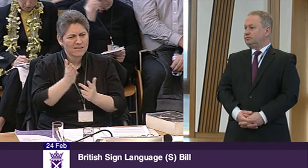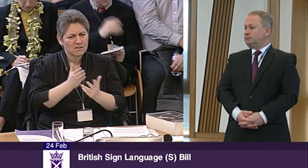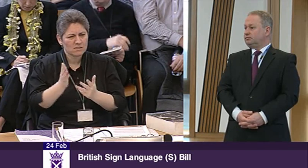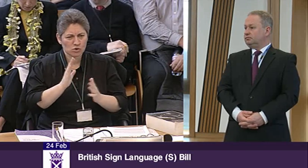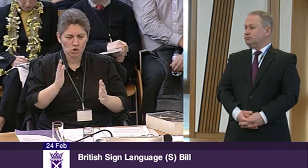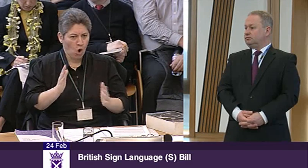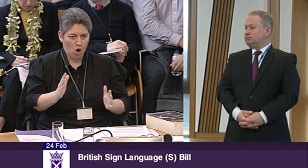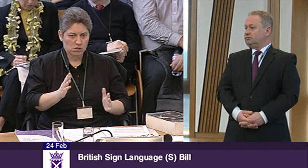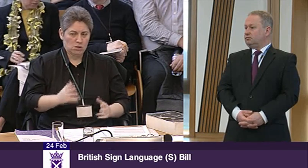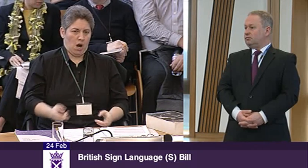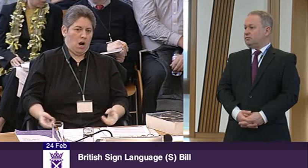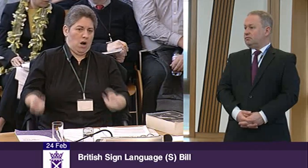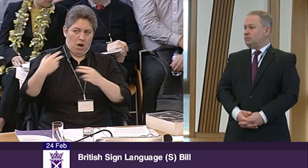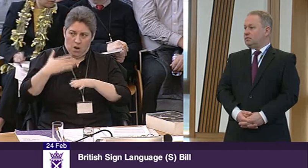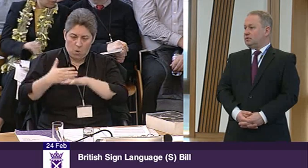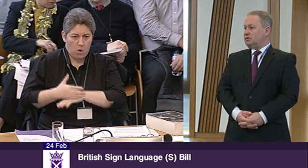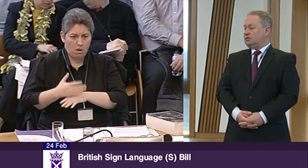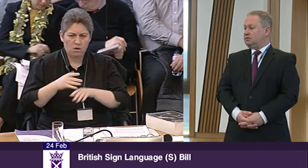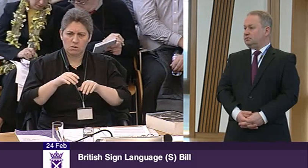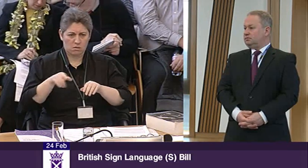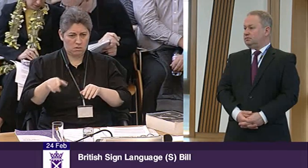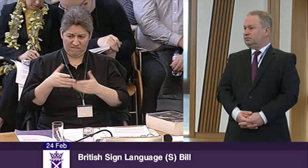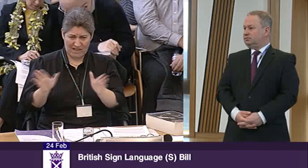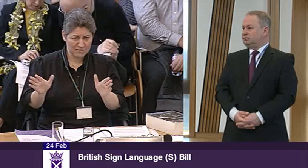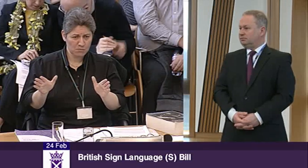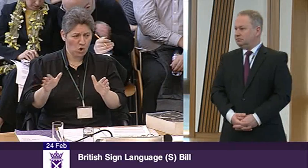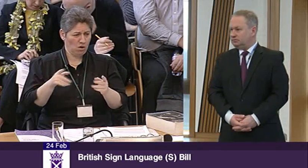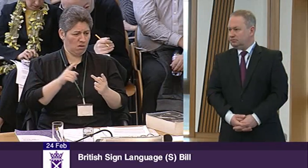There is evidence and work available that can feed into the process. There is no need